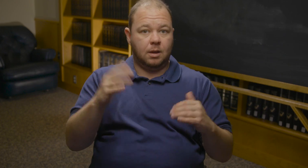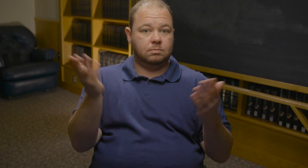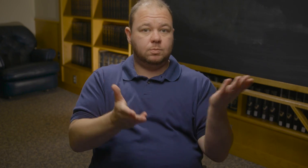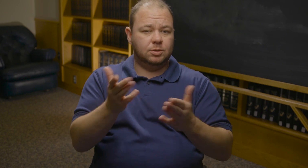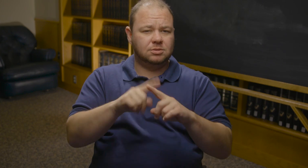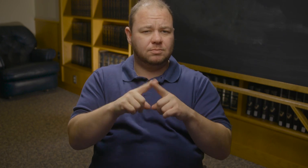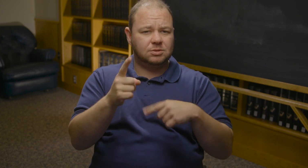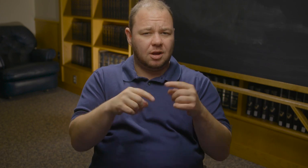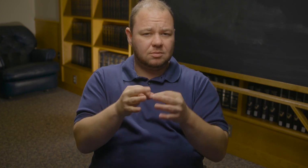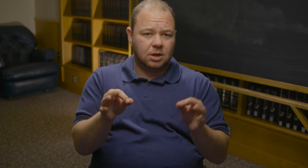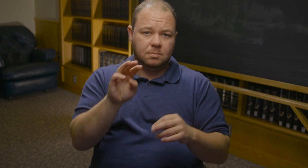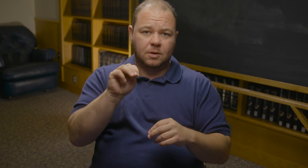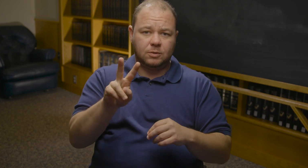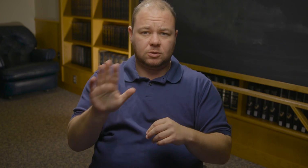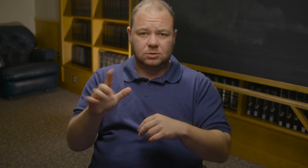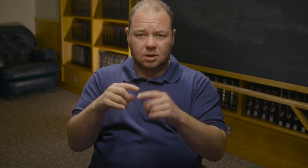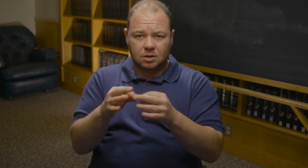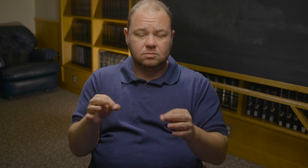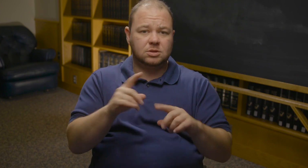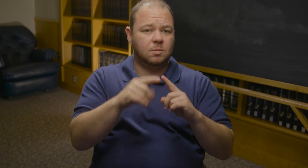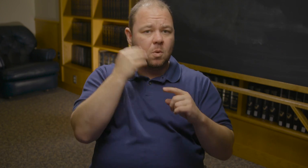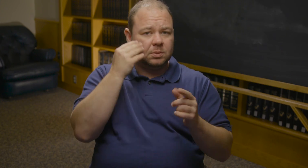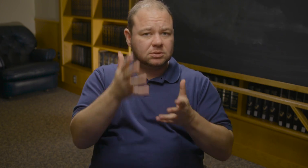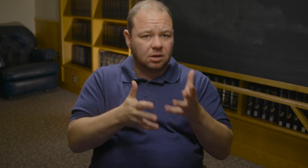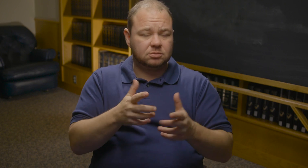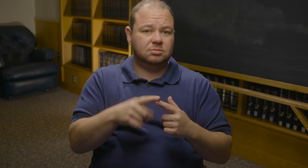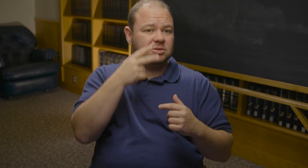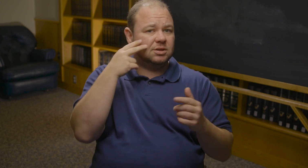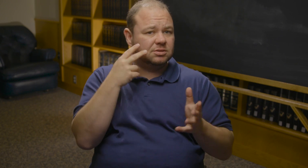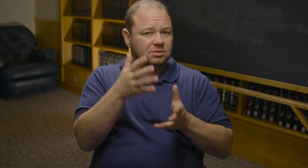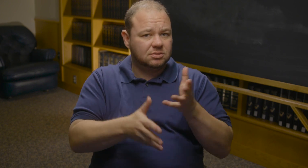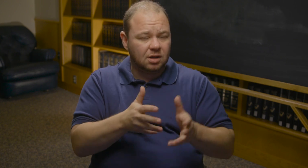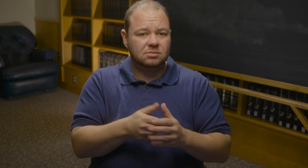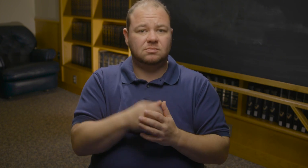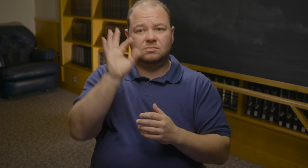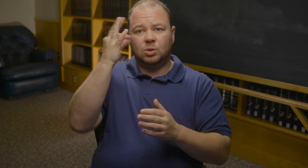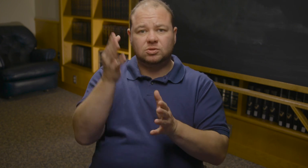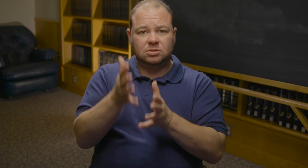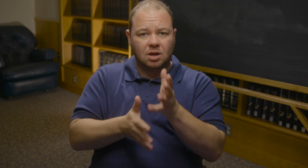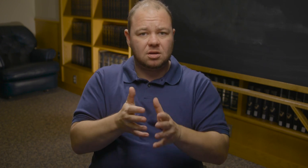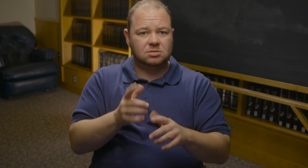New students brought different sign languages: Martha's Vineyard Sign Language, some home signs, Native American Sign Language, and French Sign Language.